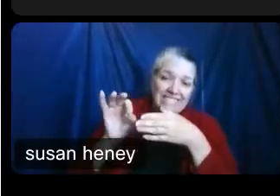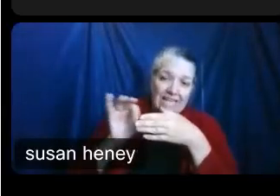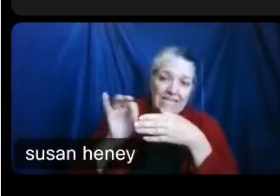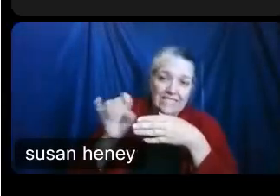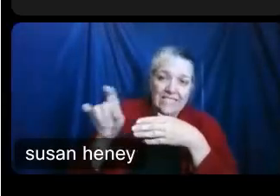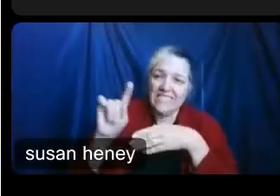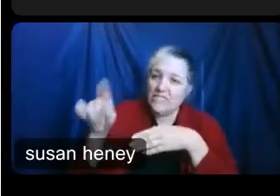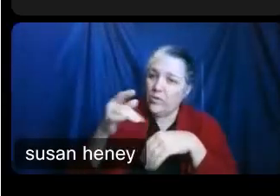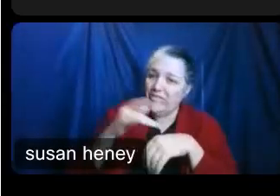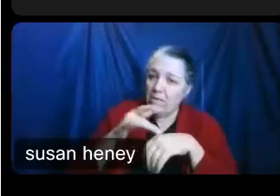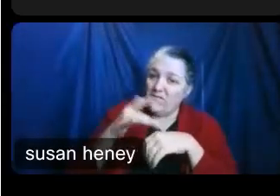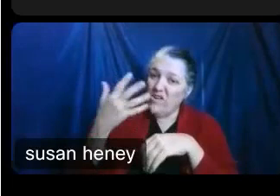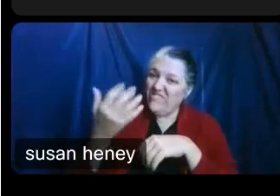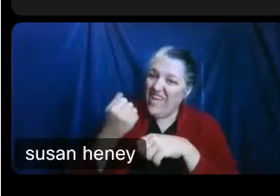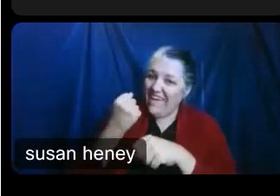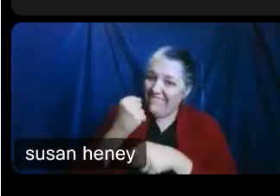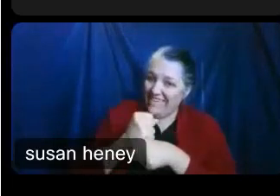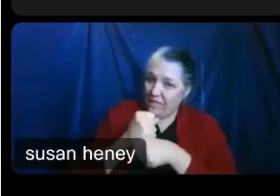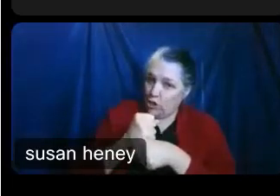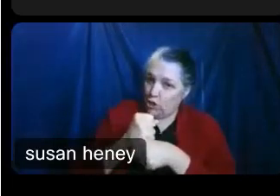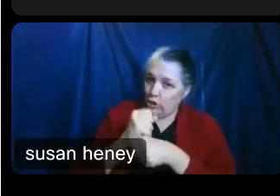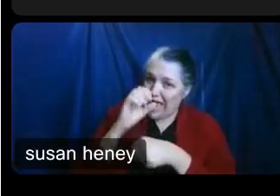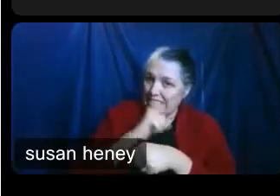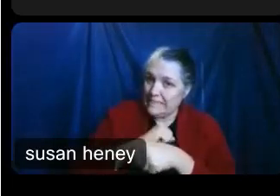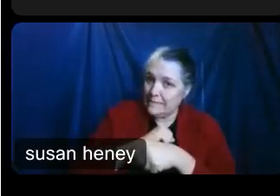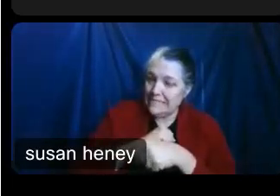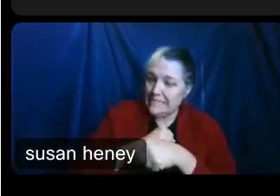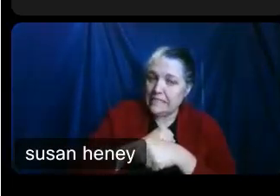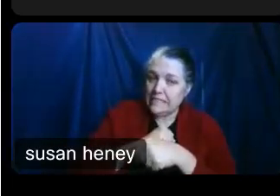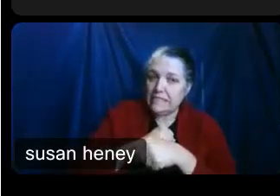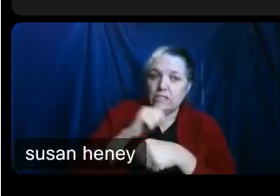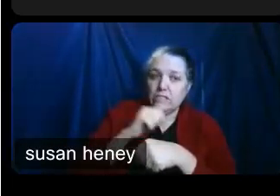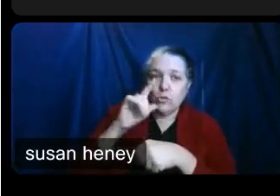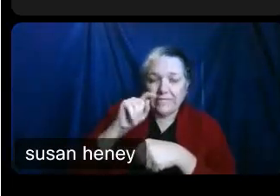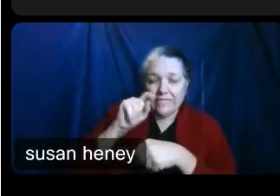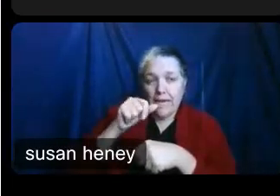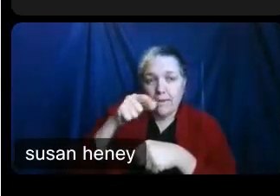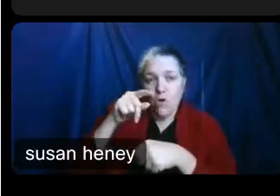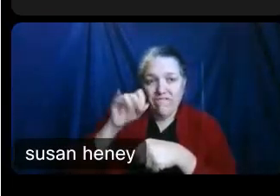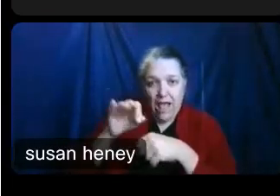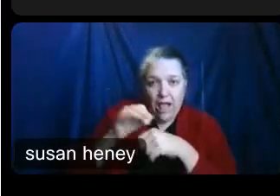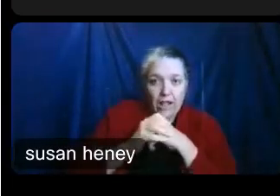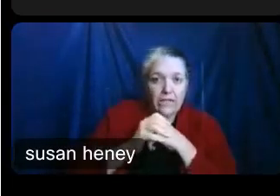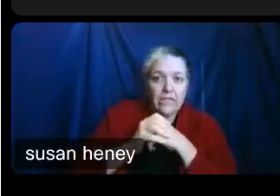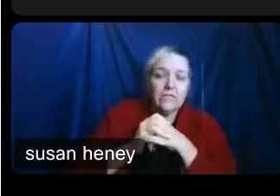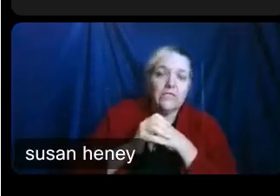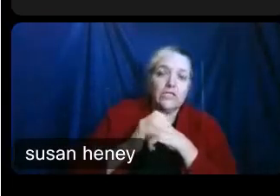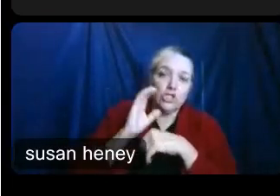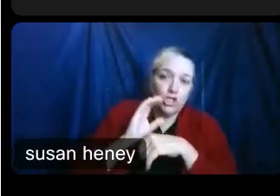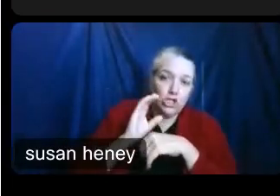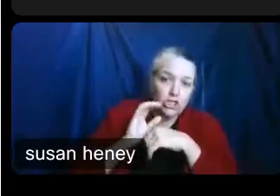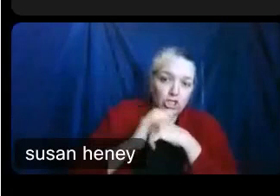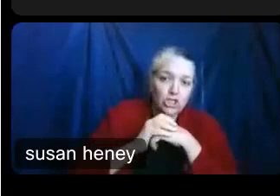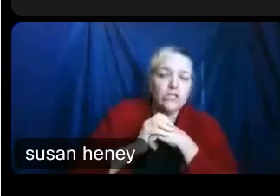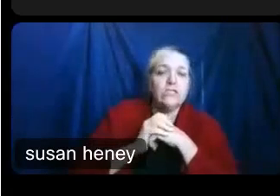for 5-year estimates. And I'm going to select data profiles. So, then we'll select Search.